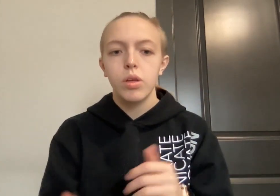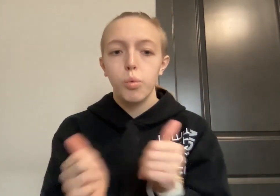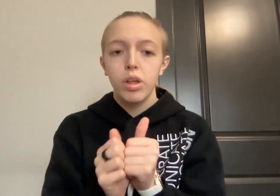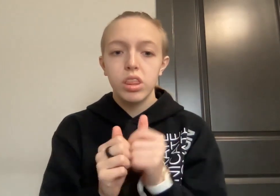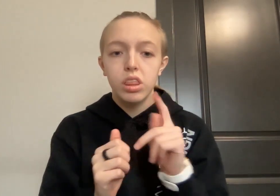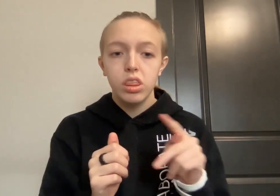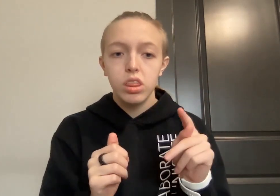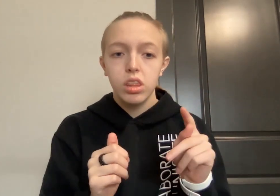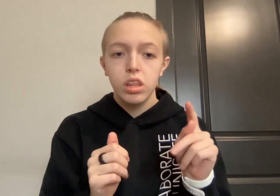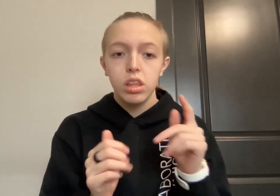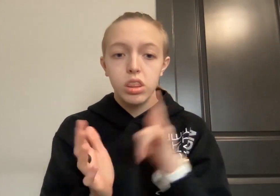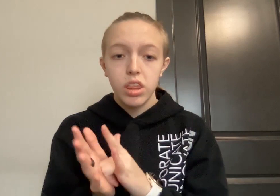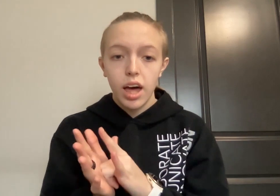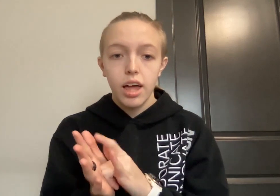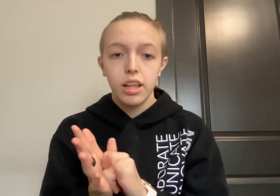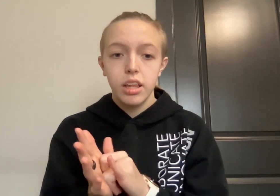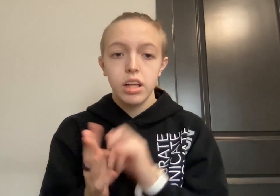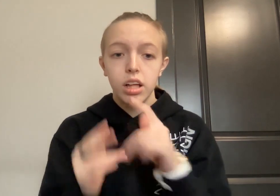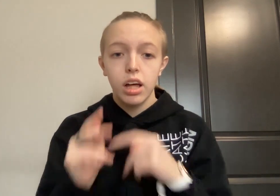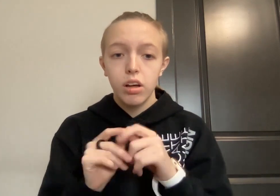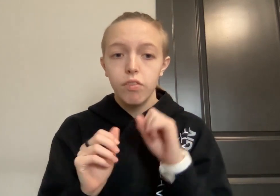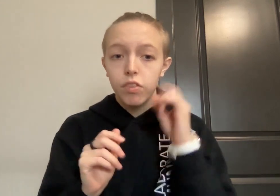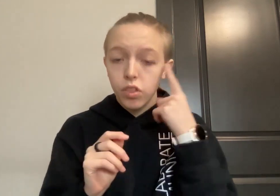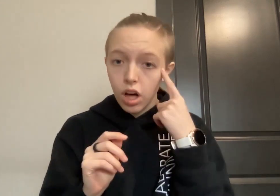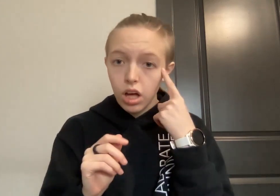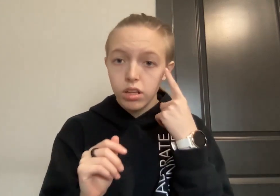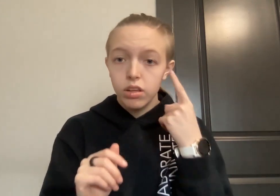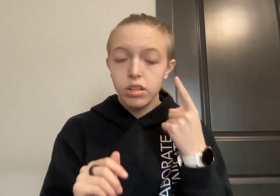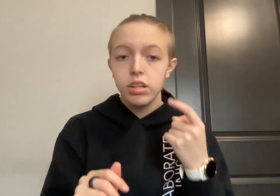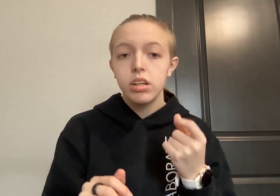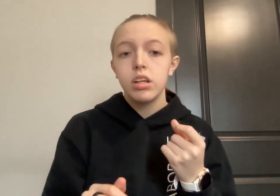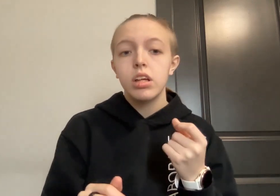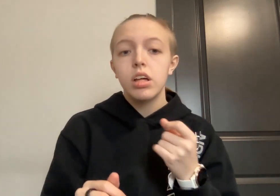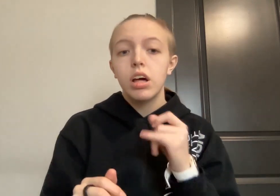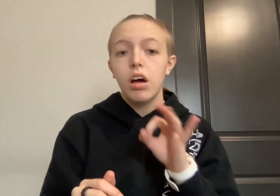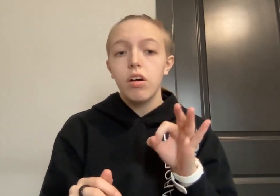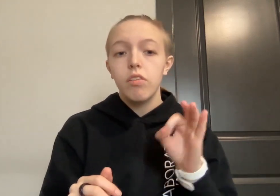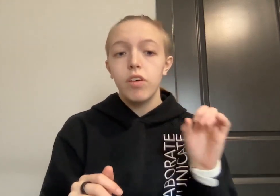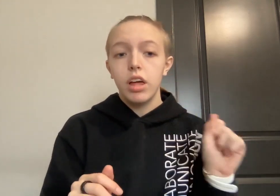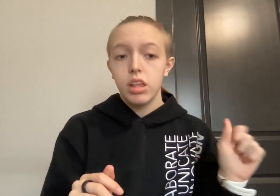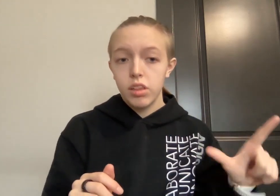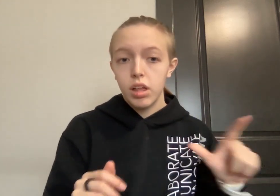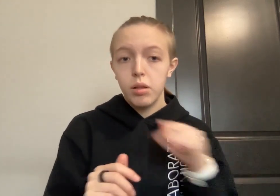With that kind of thought of ASL